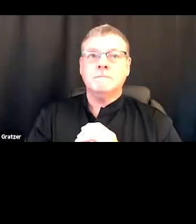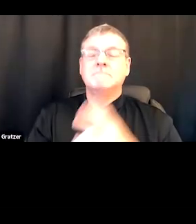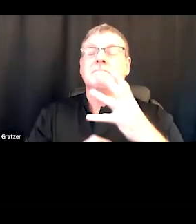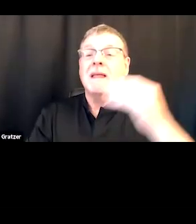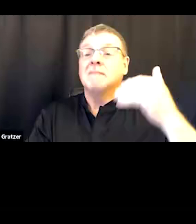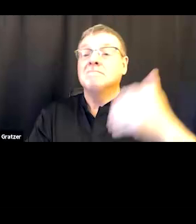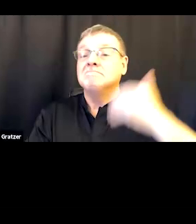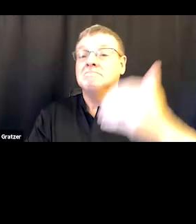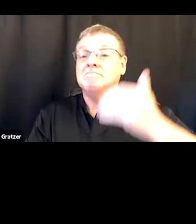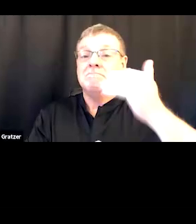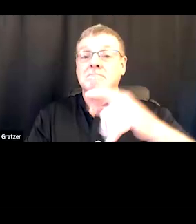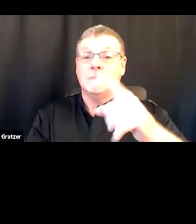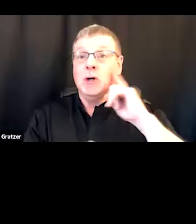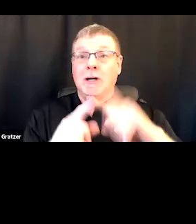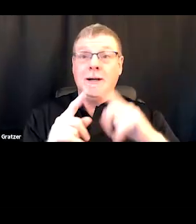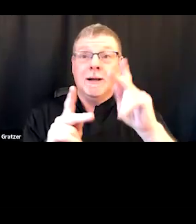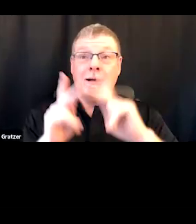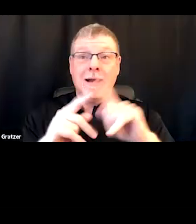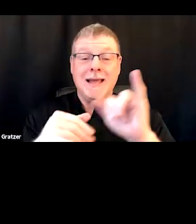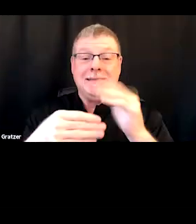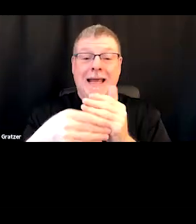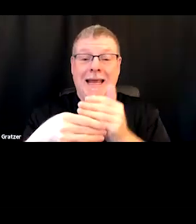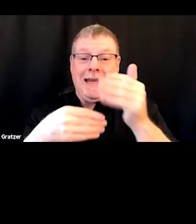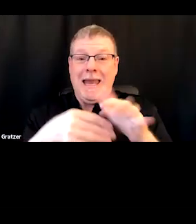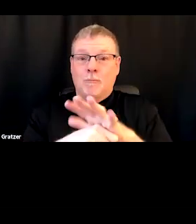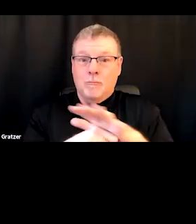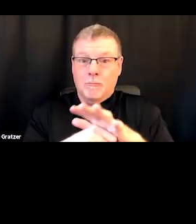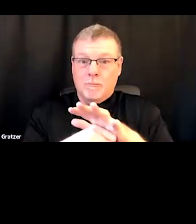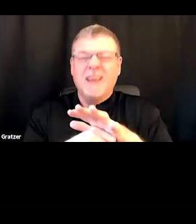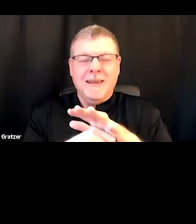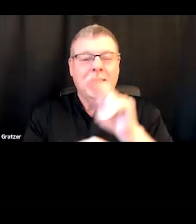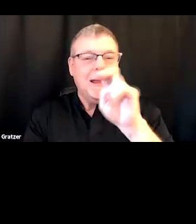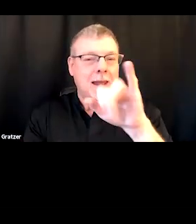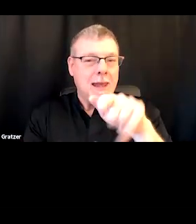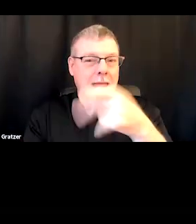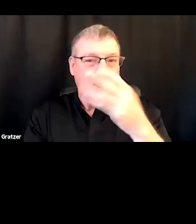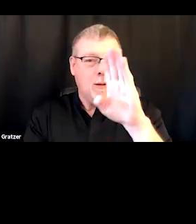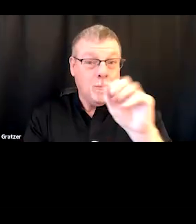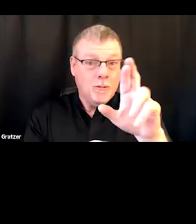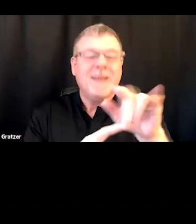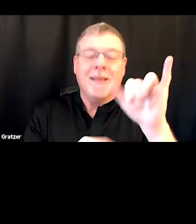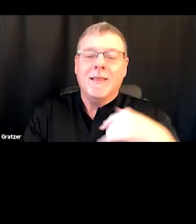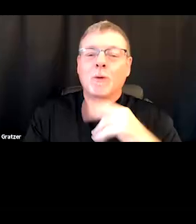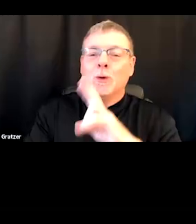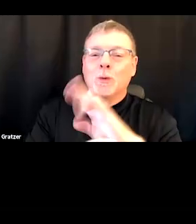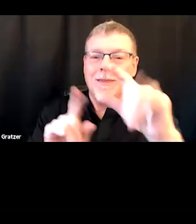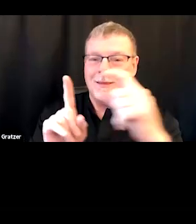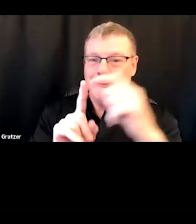you may hear me refer to folks as neighbors because that is the term that we use for individuals that we work with in the community.